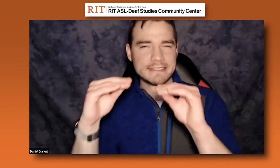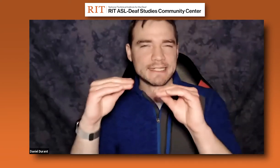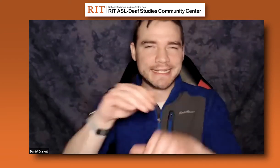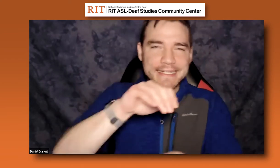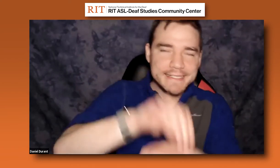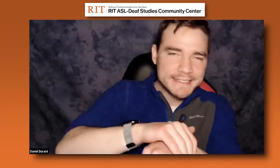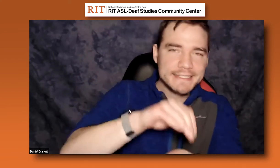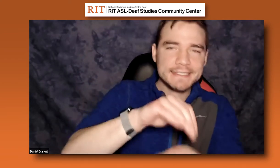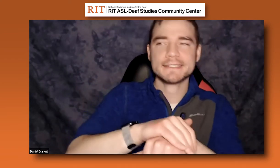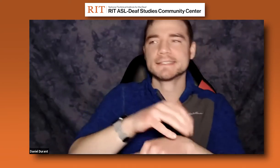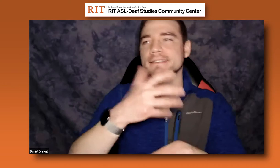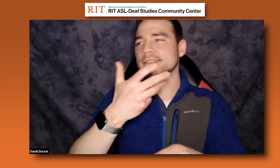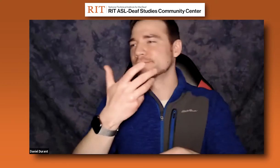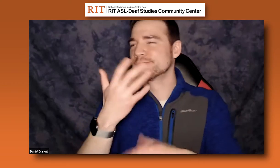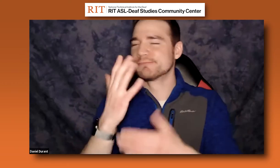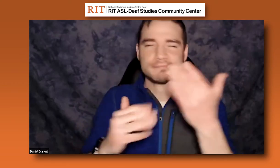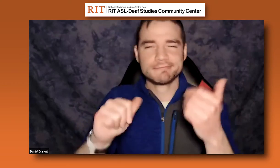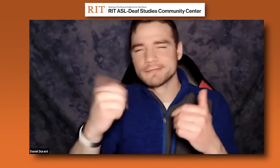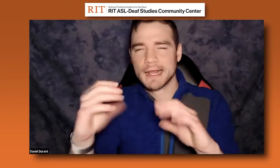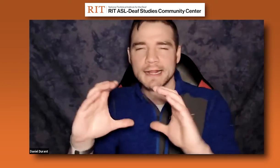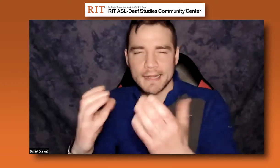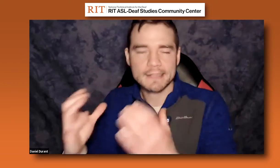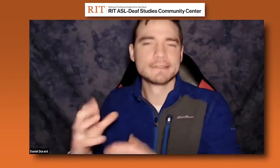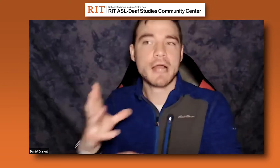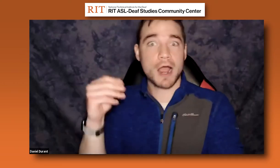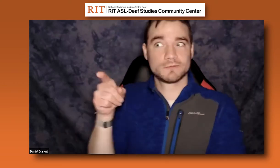She taught English and some other classes,